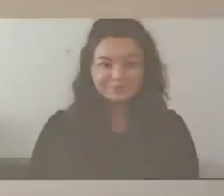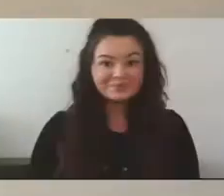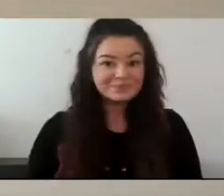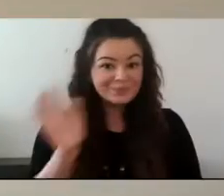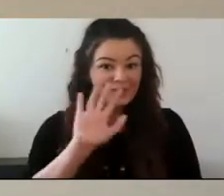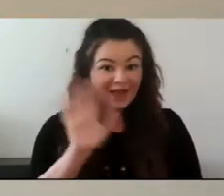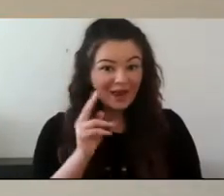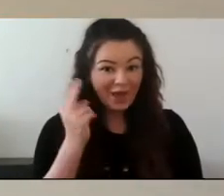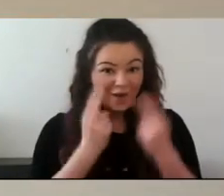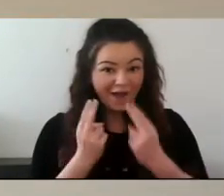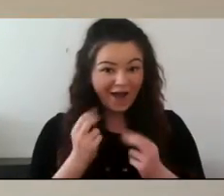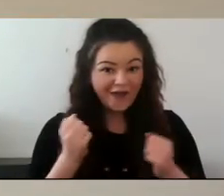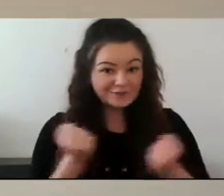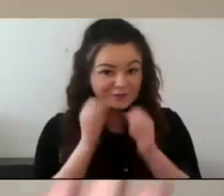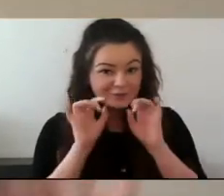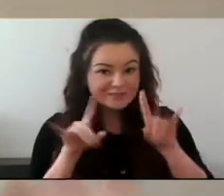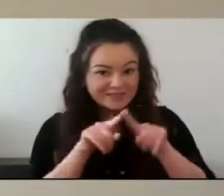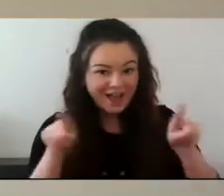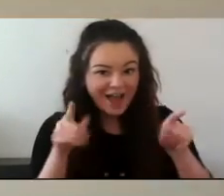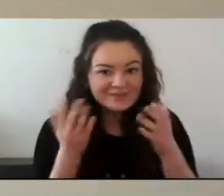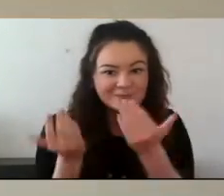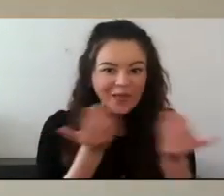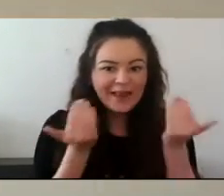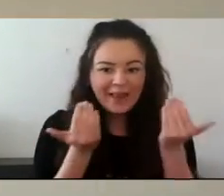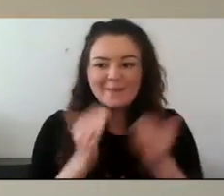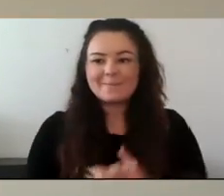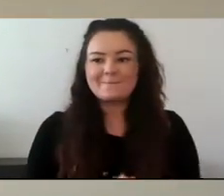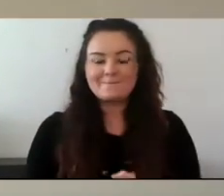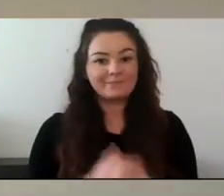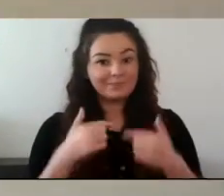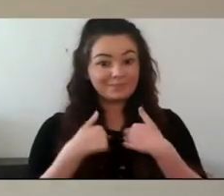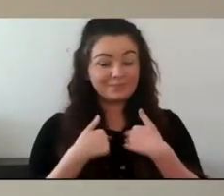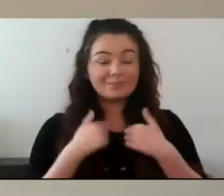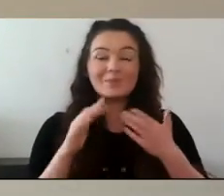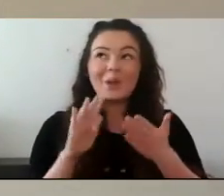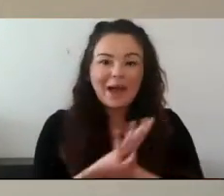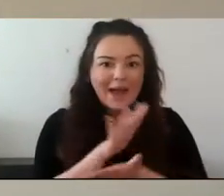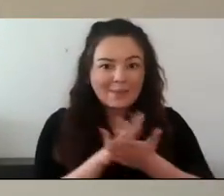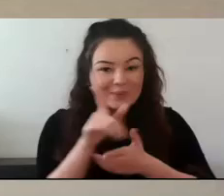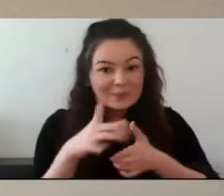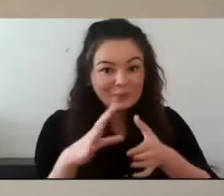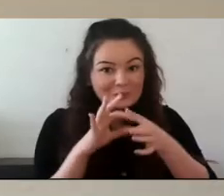Hello ART SUPERSTARS! and welcome. I am so happy that you're joining me today